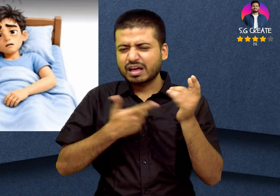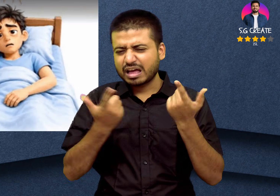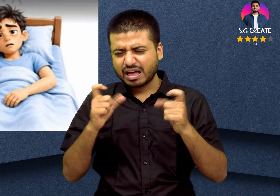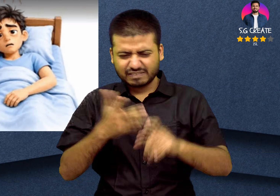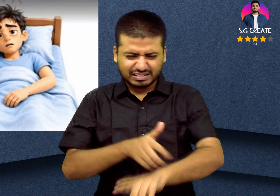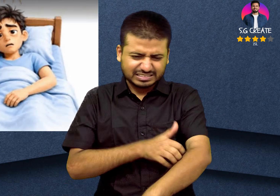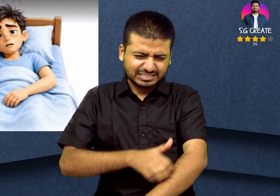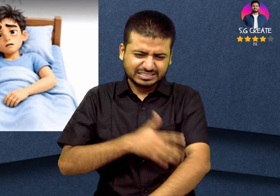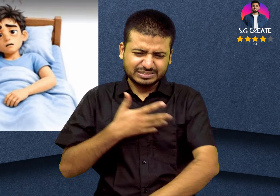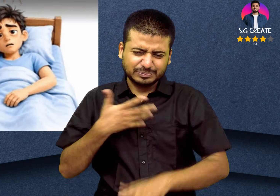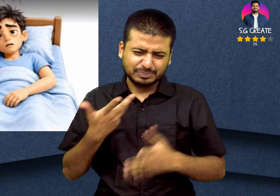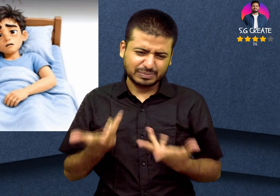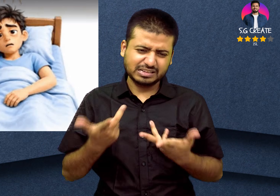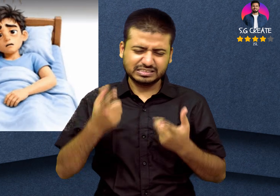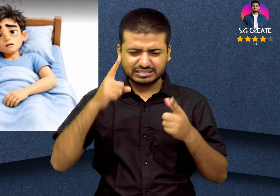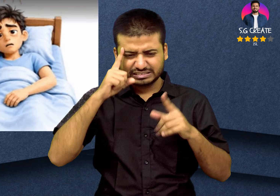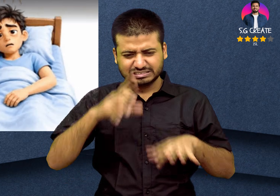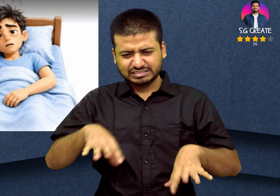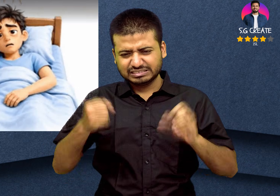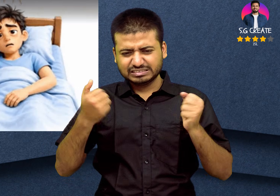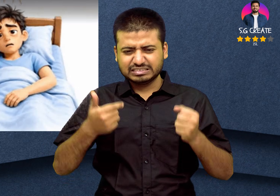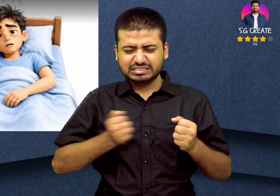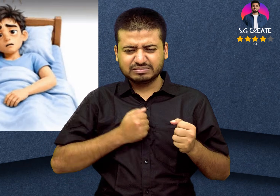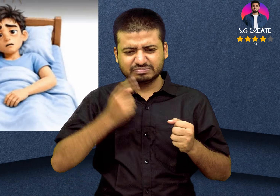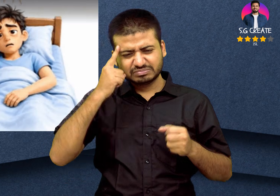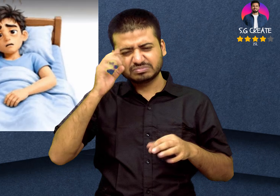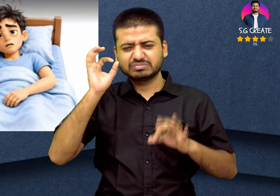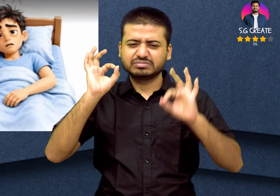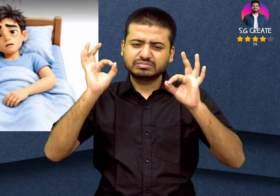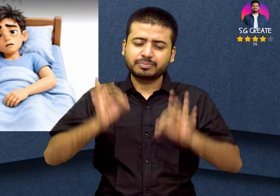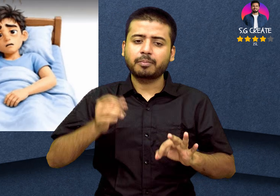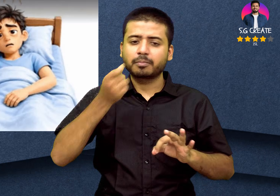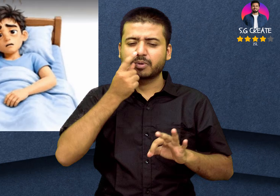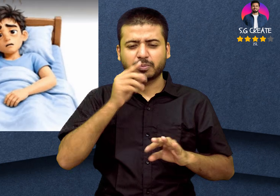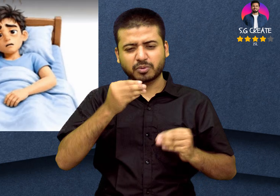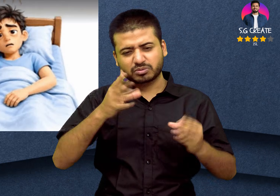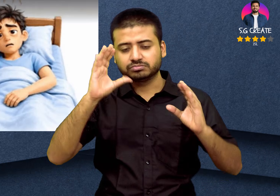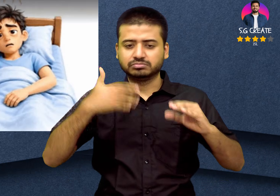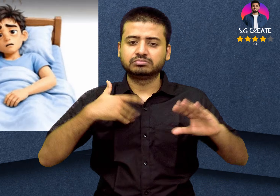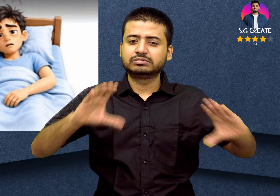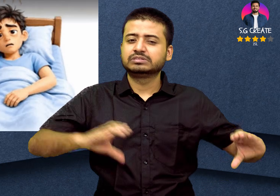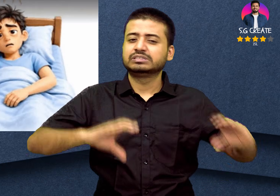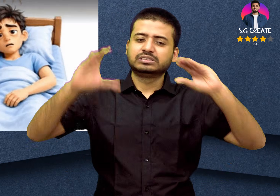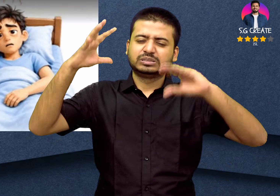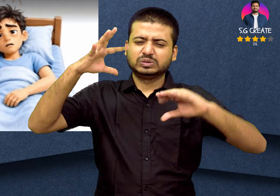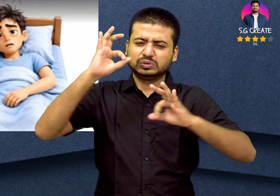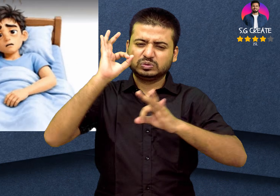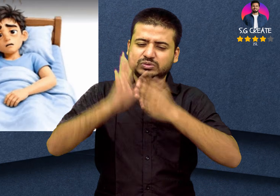mites themselves, but in their waste. A single dust might produce up to 20 fecal pellets a day.